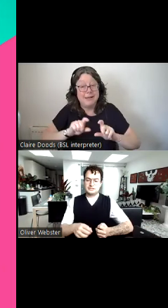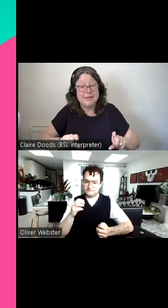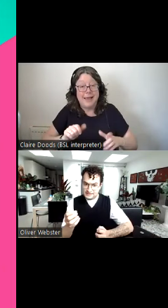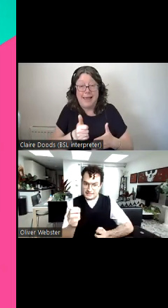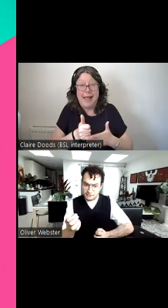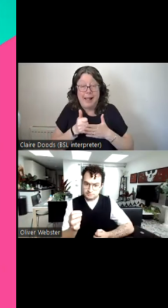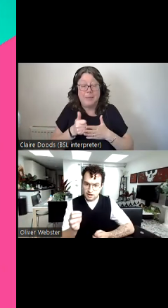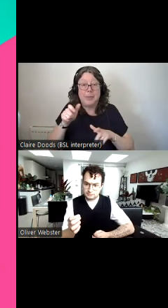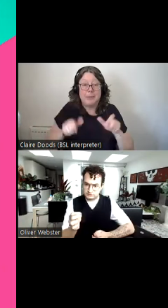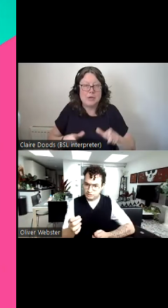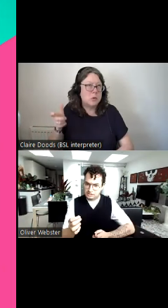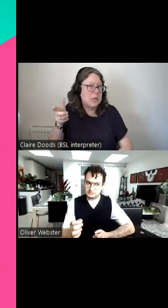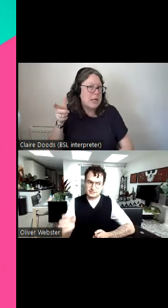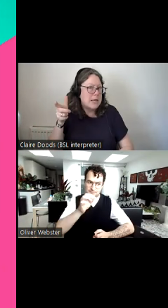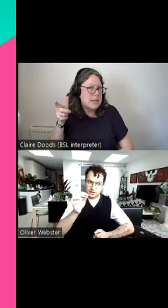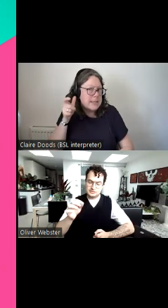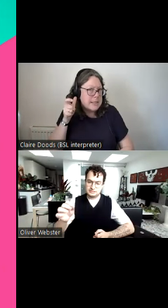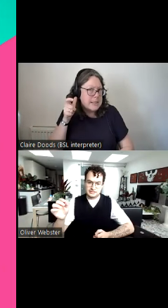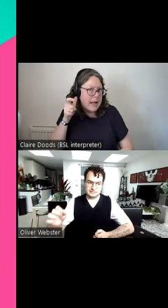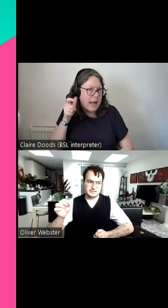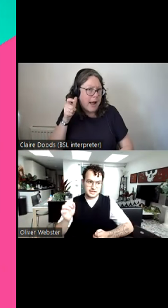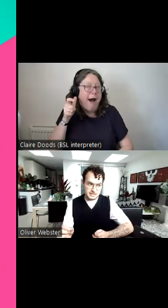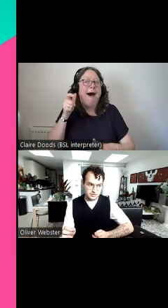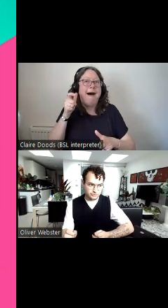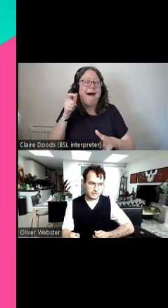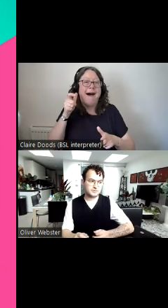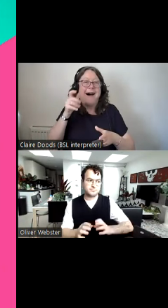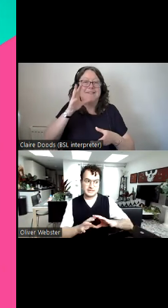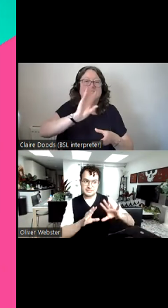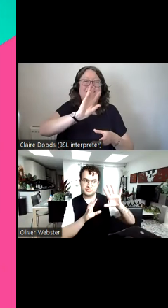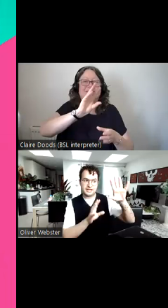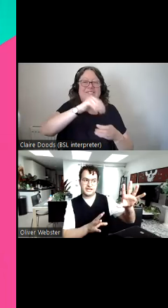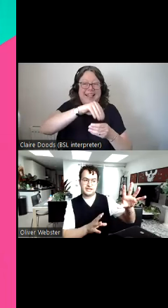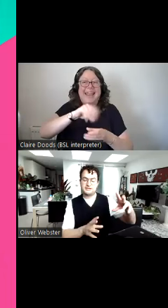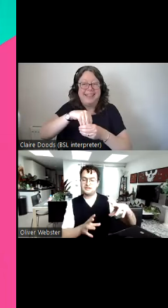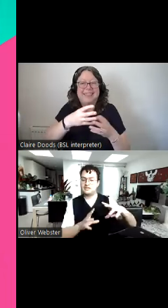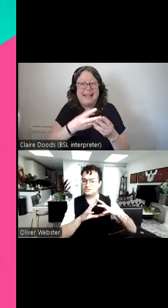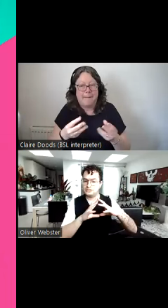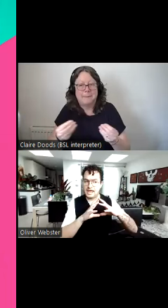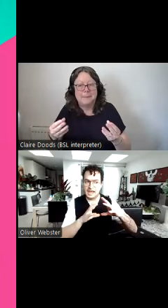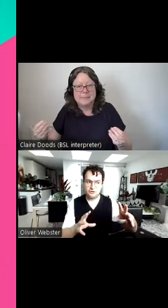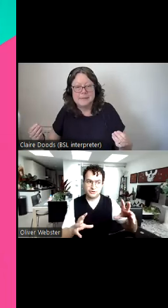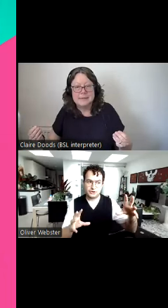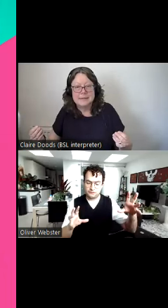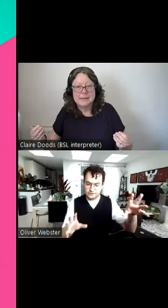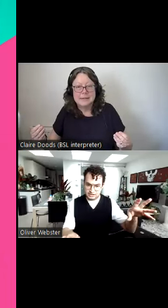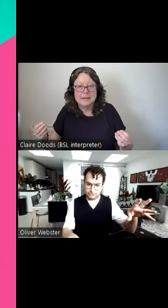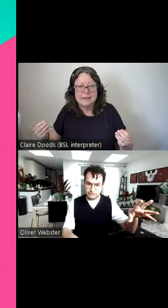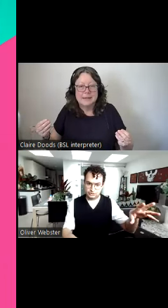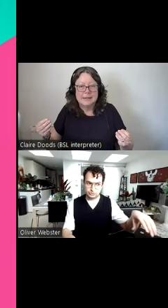They fill in those parts of words that person isn't hearing, the bits that are in the area of hearing loss,